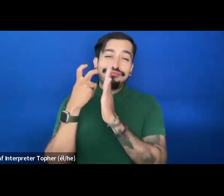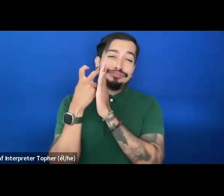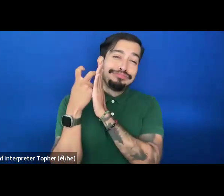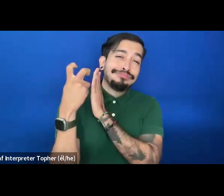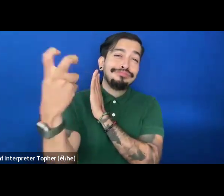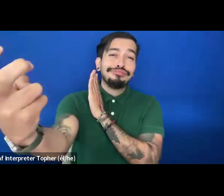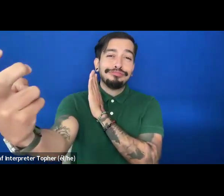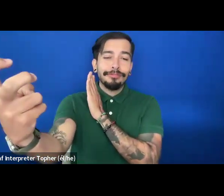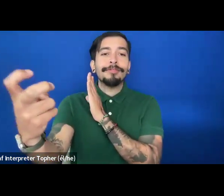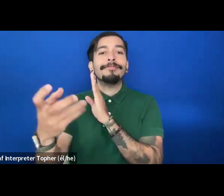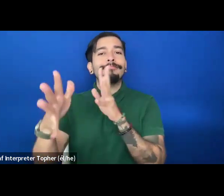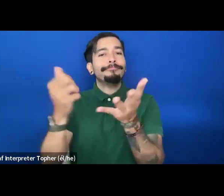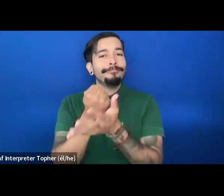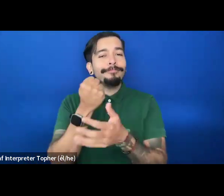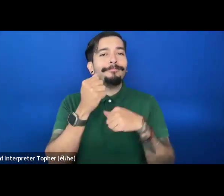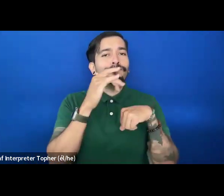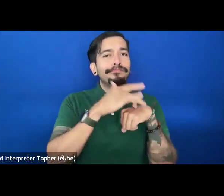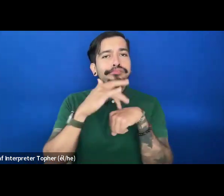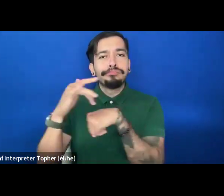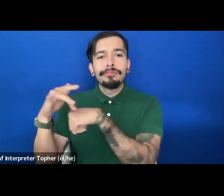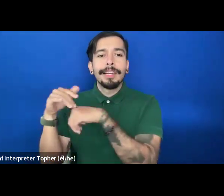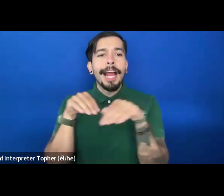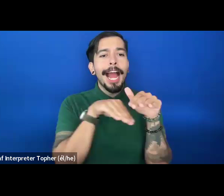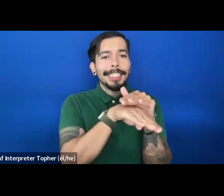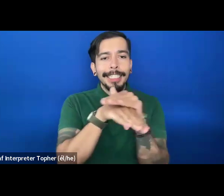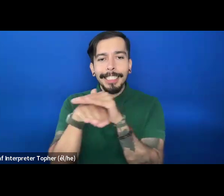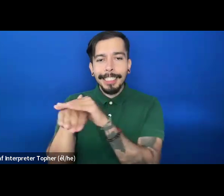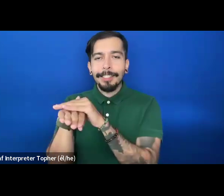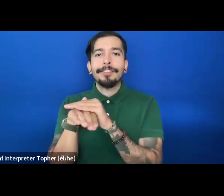(interpreter speaking in Spanish)